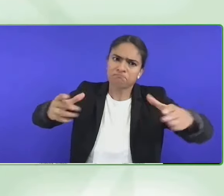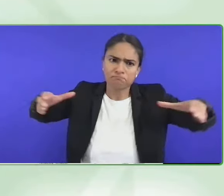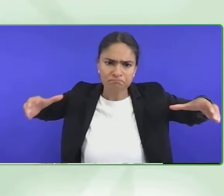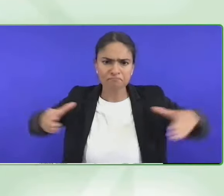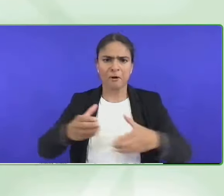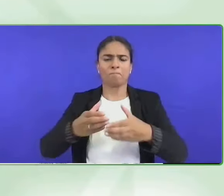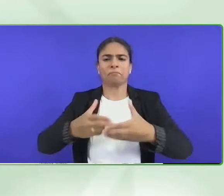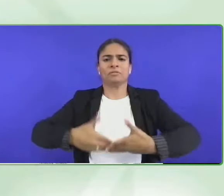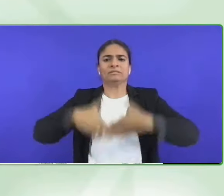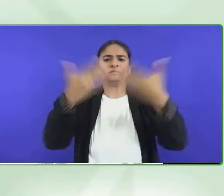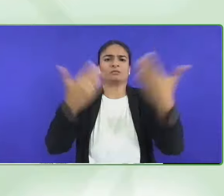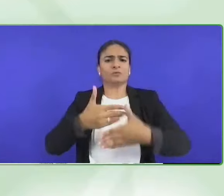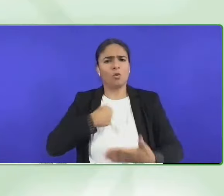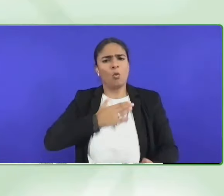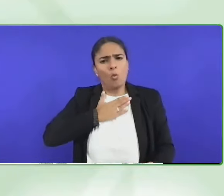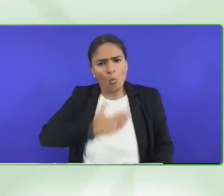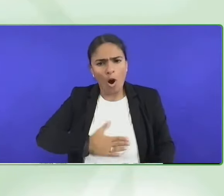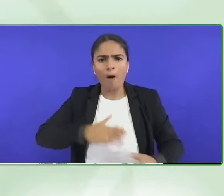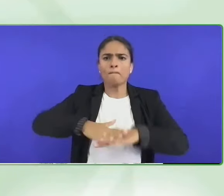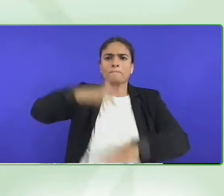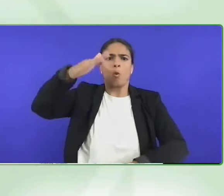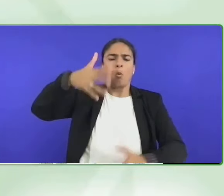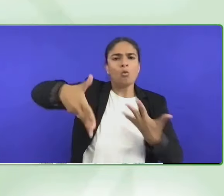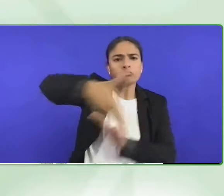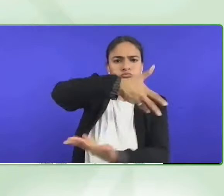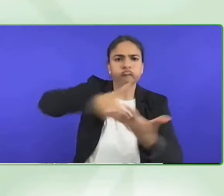singing "What you can see."